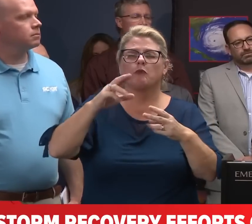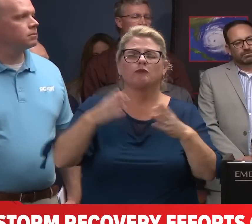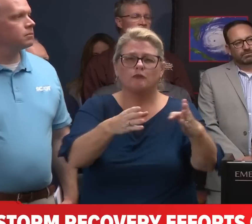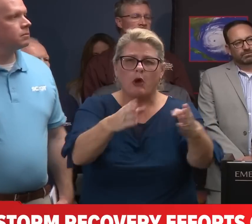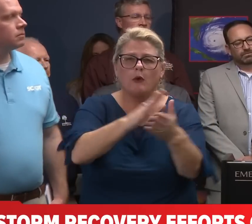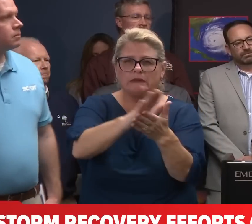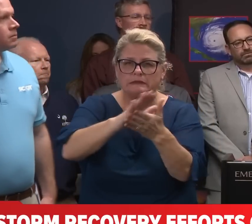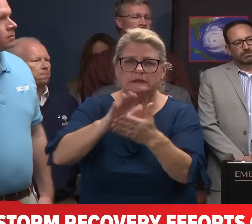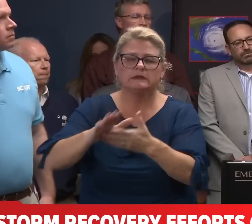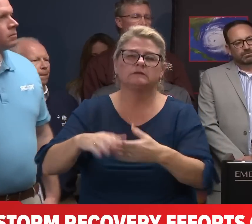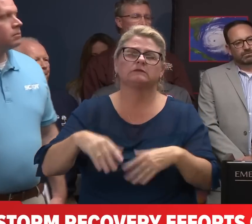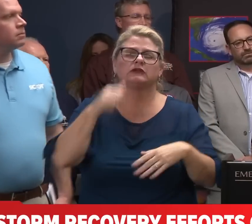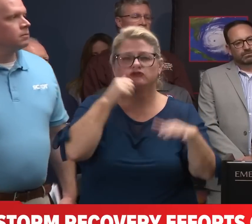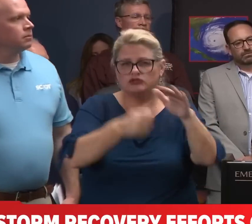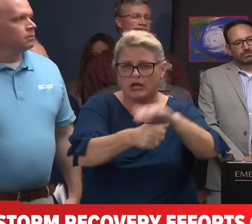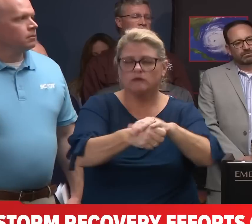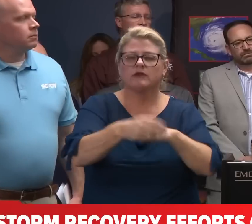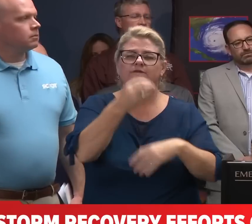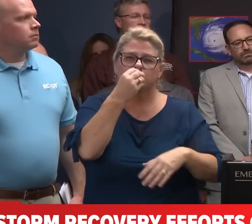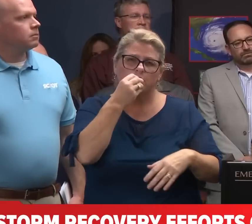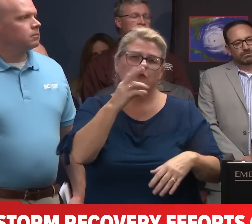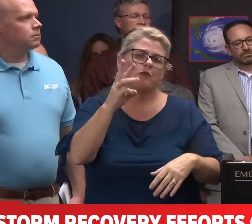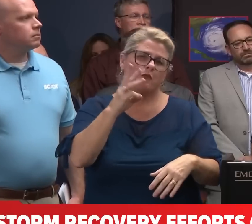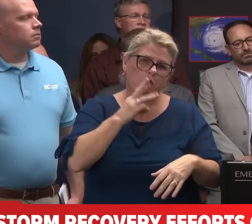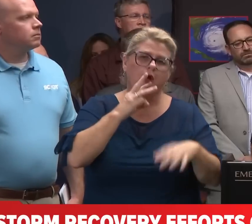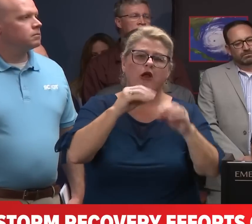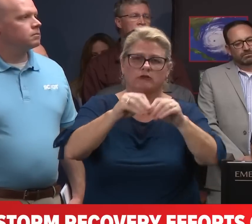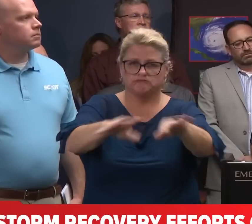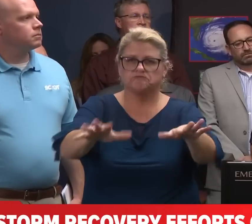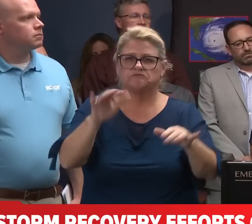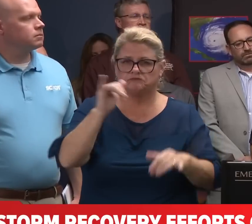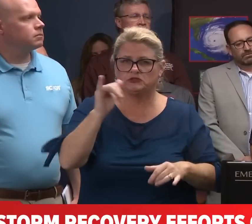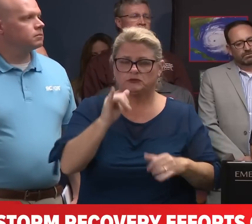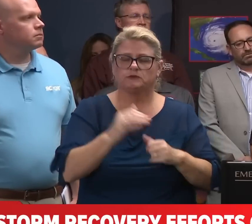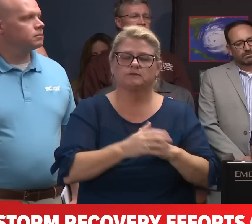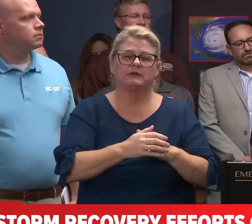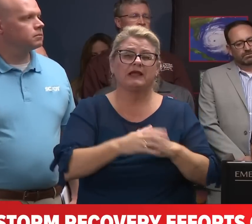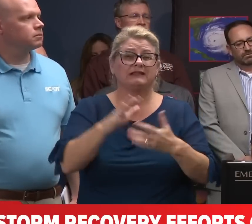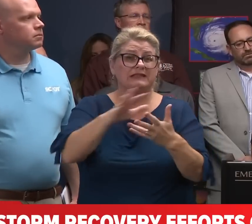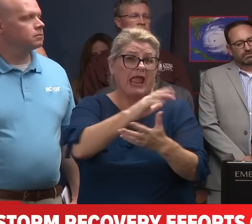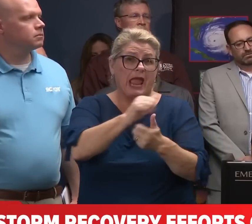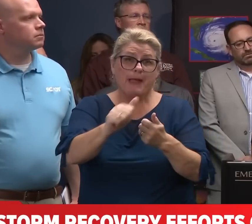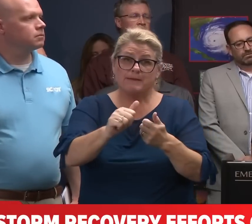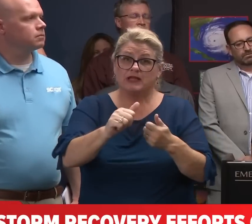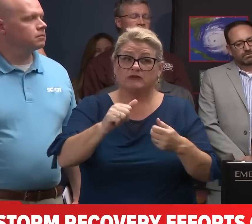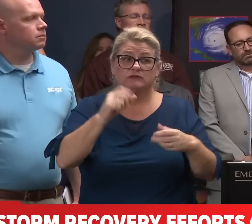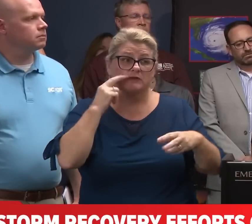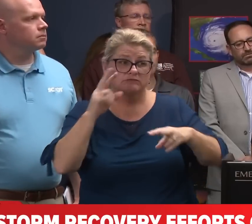shelter and food and water distribution damage assessment is ongoing in uh the affected